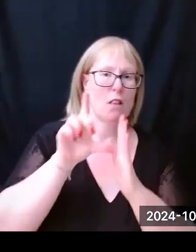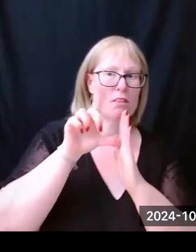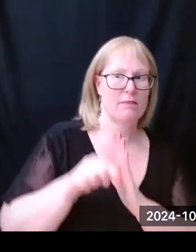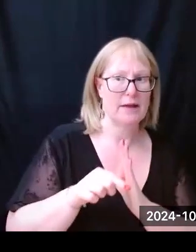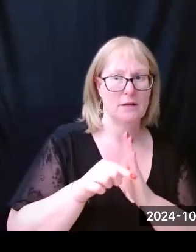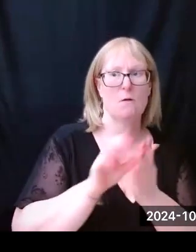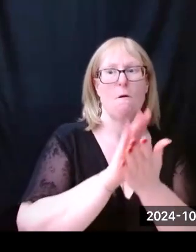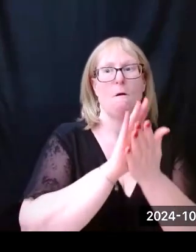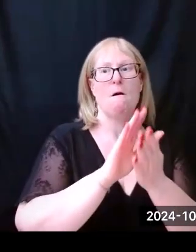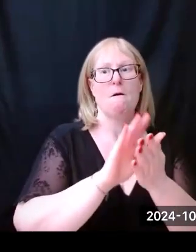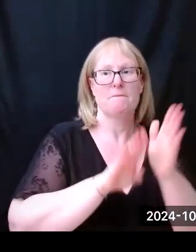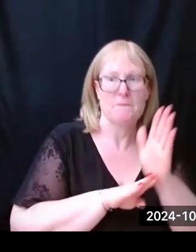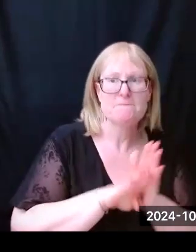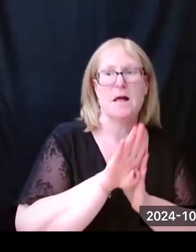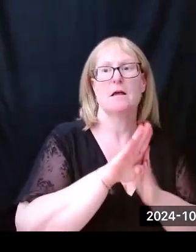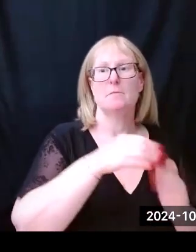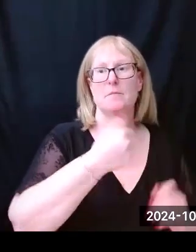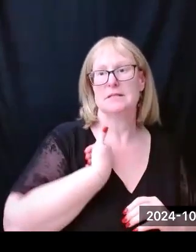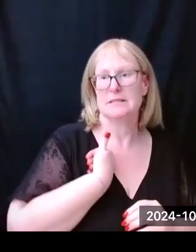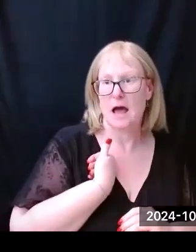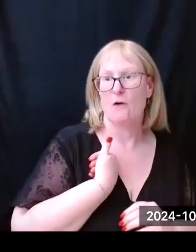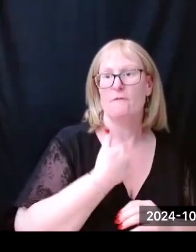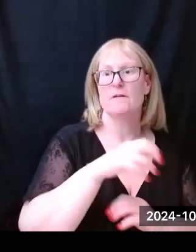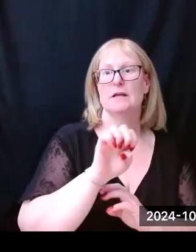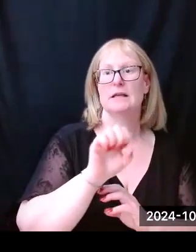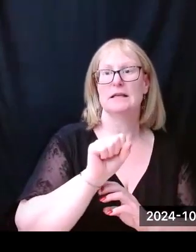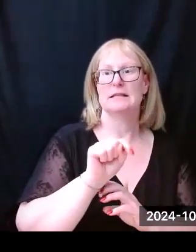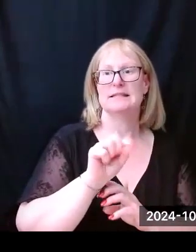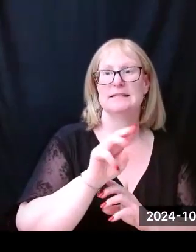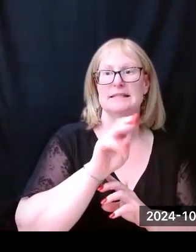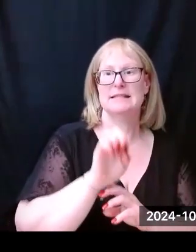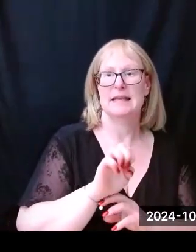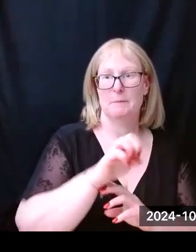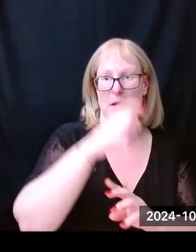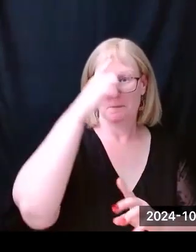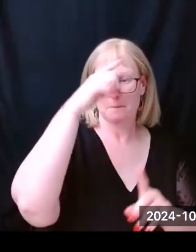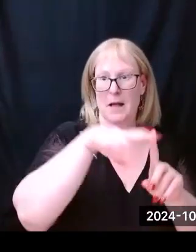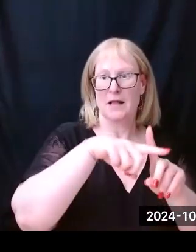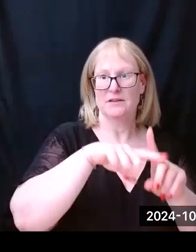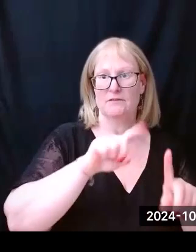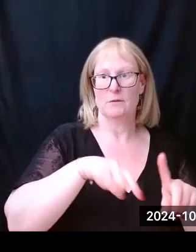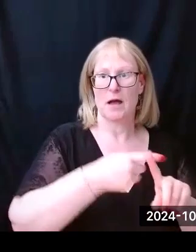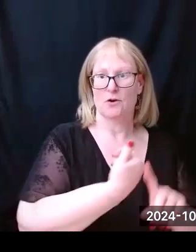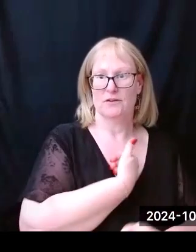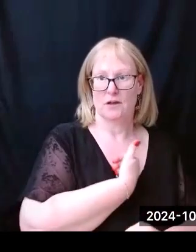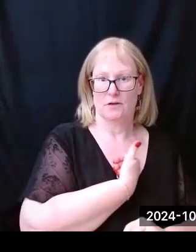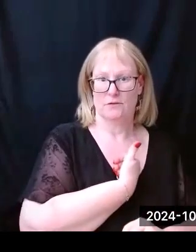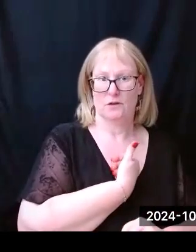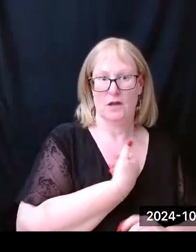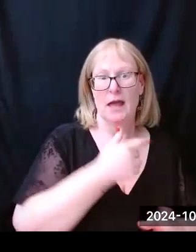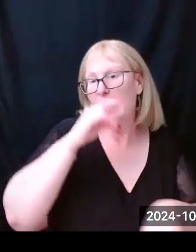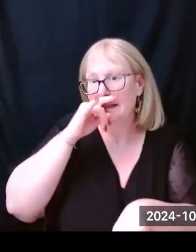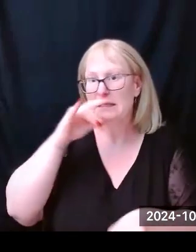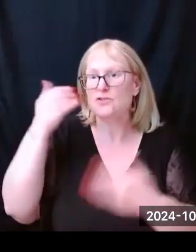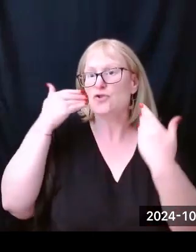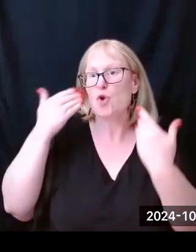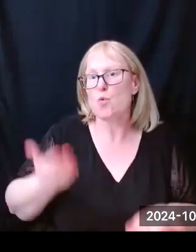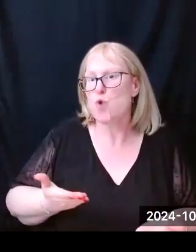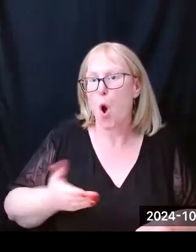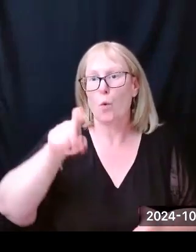And that's where we have to remember that kids are kids. They don't know things. So we have to train them from the ground up. We'll talk about that.